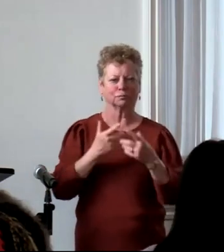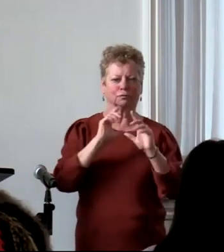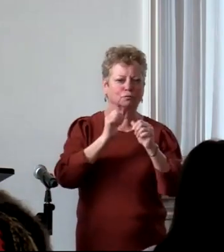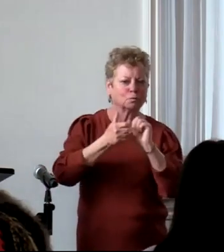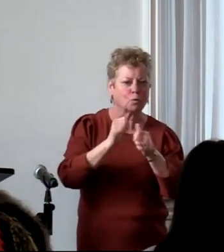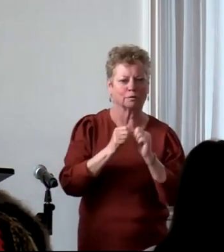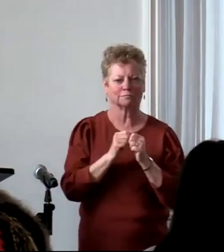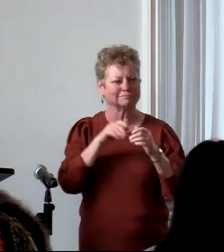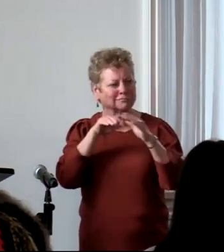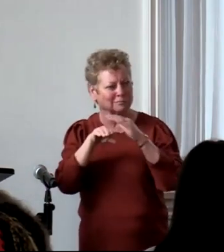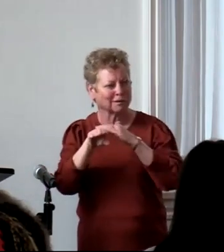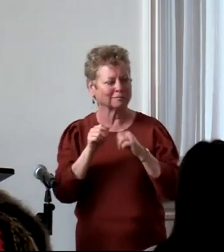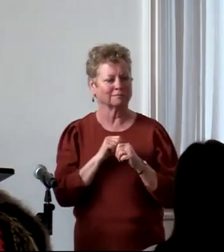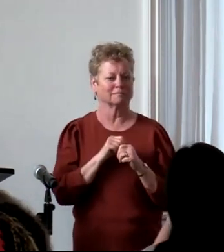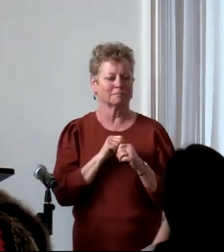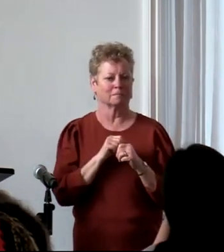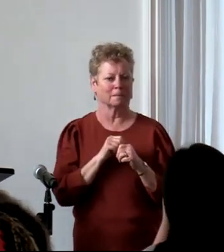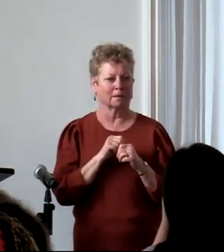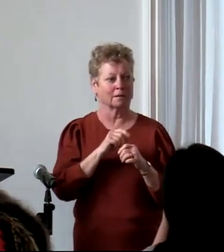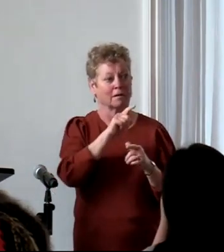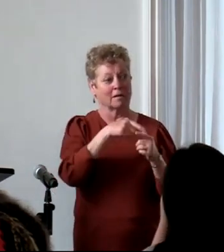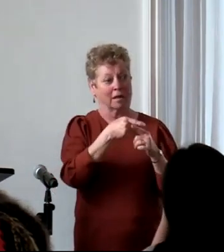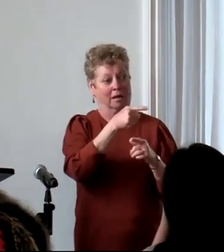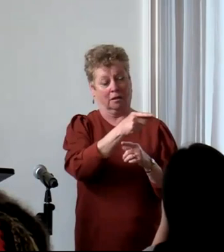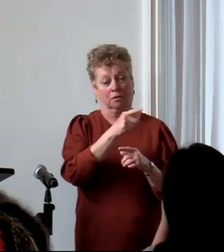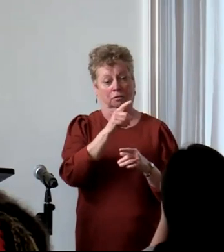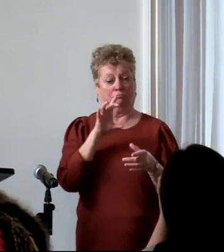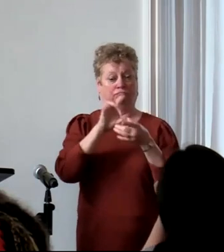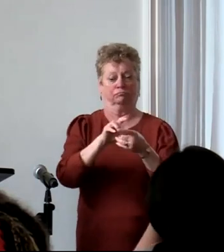Prior to joining government in 2009,